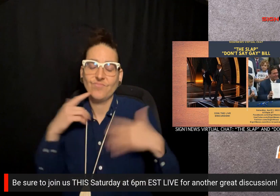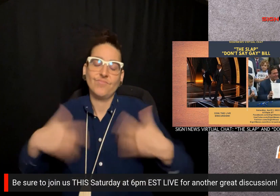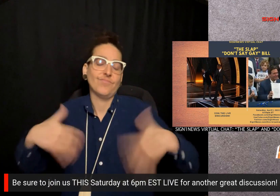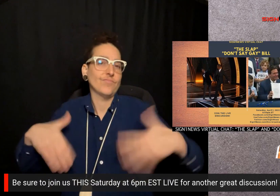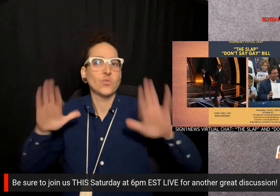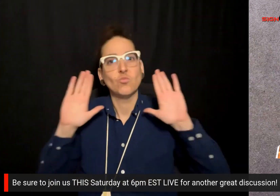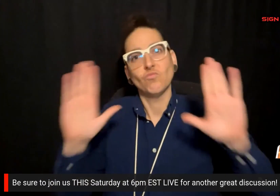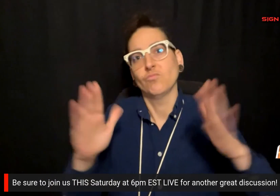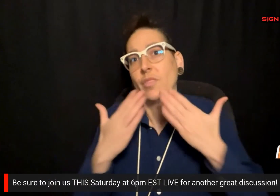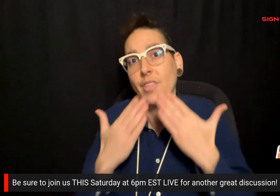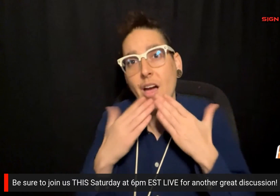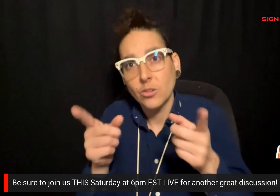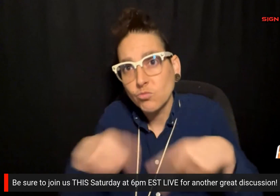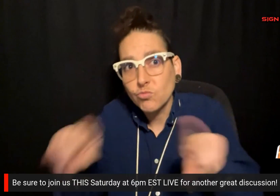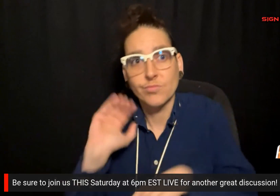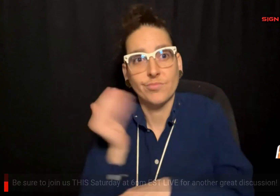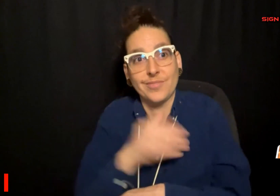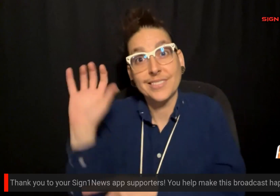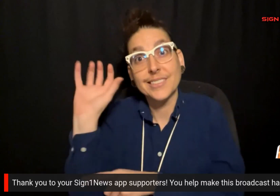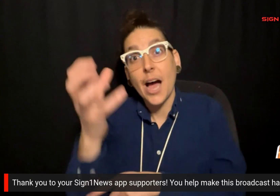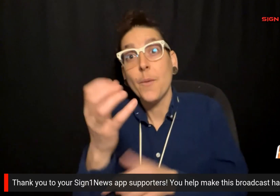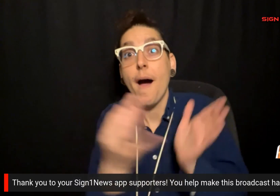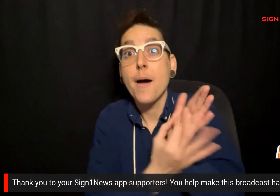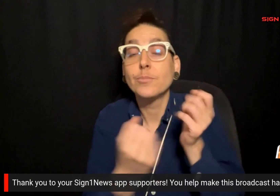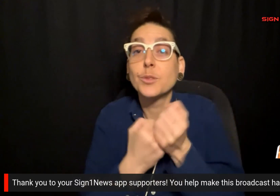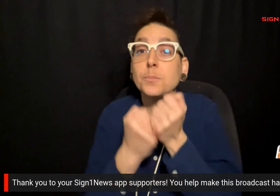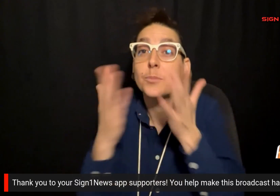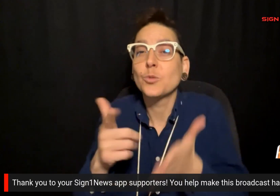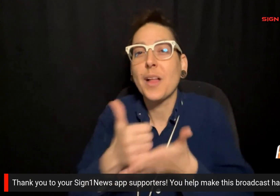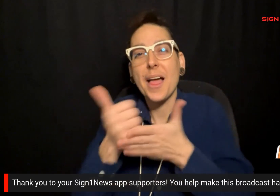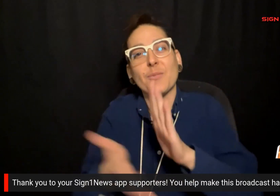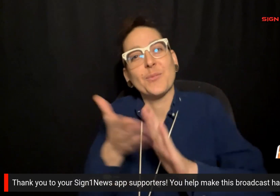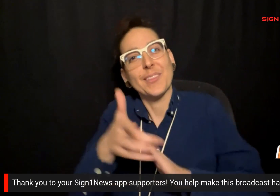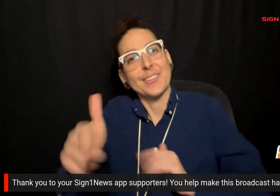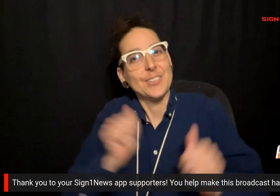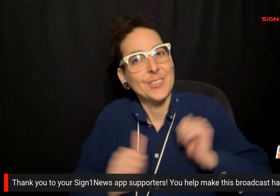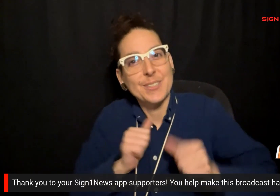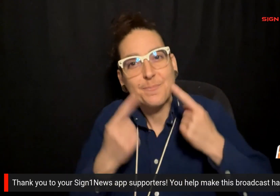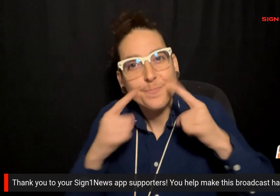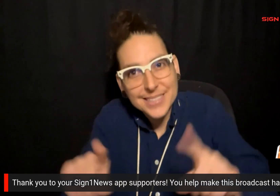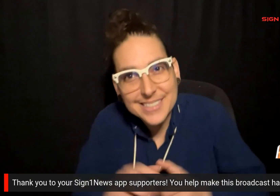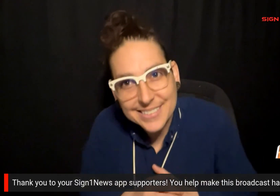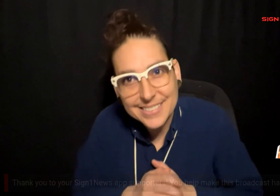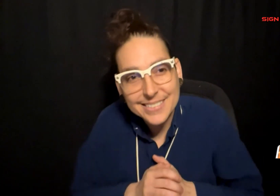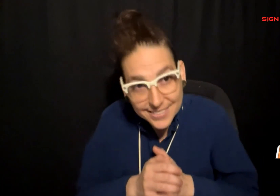a big thank you to our Sign1News app supporters to help make this broadcast happen you can